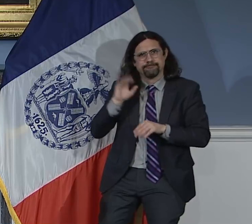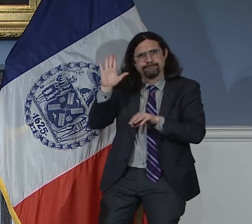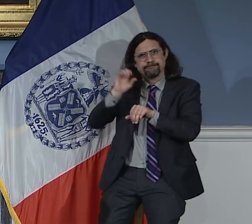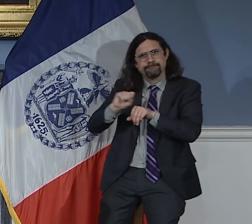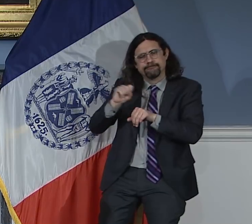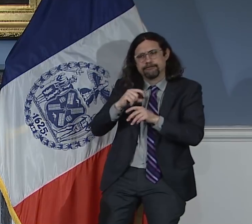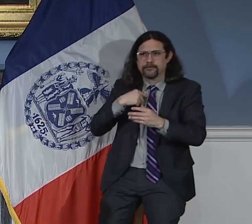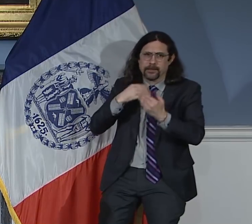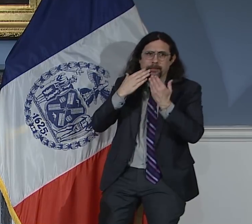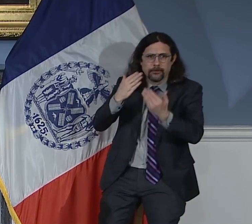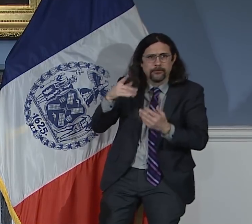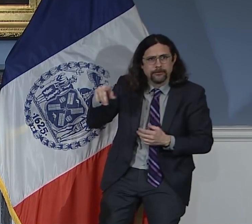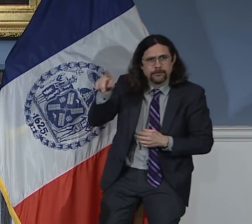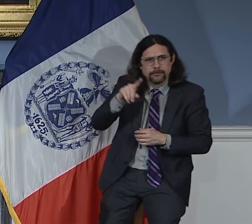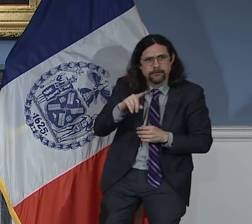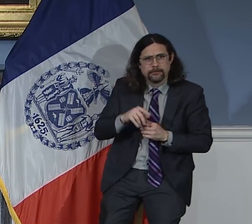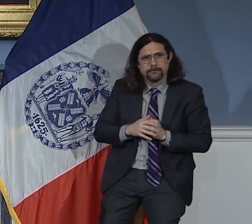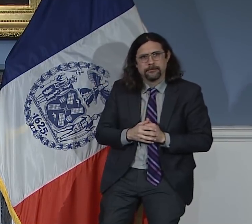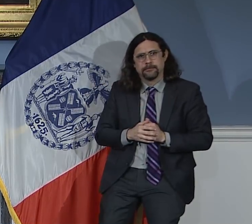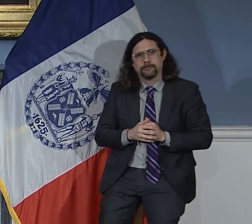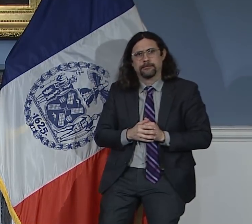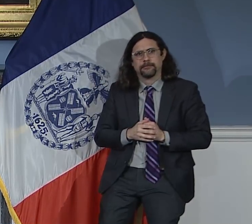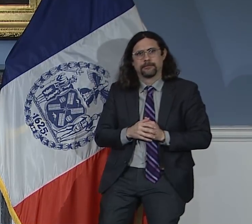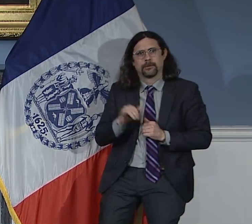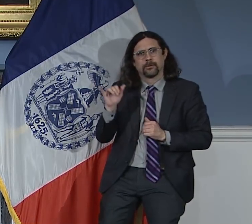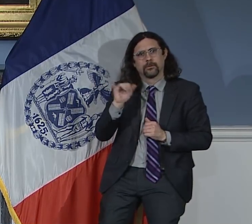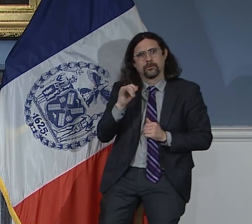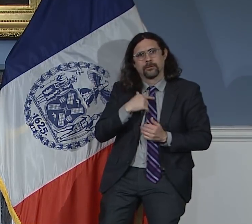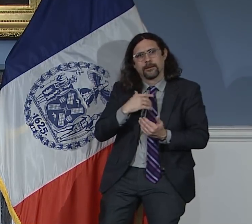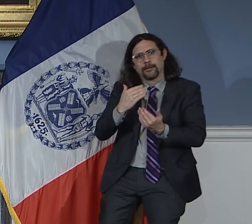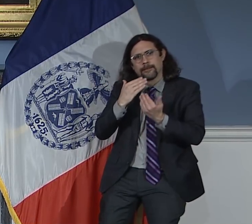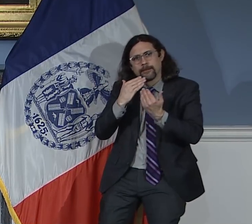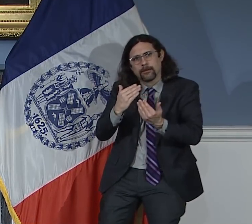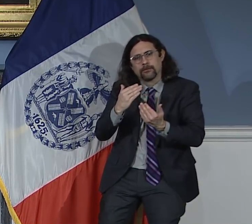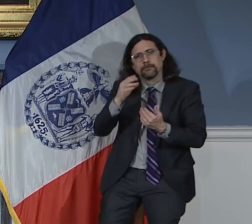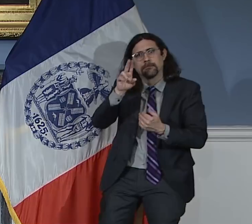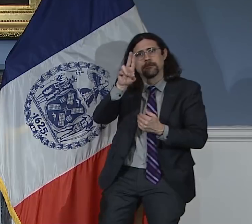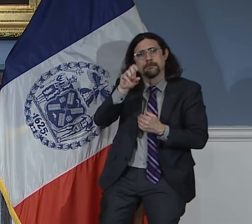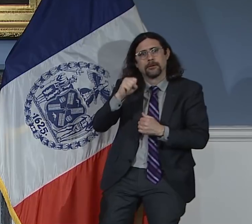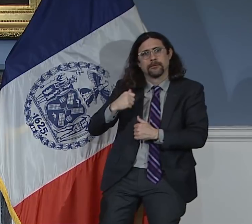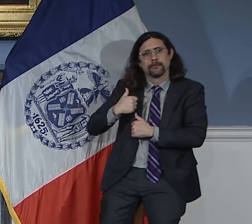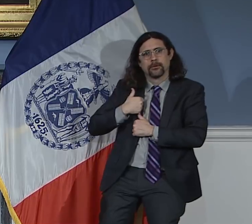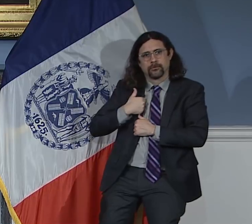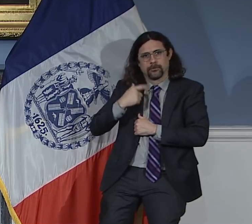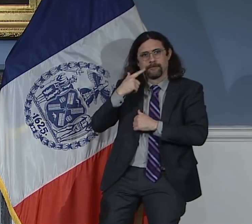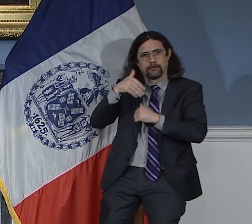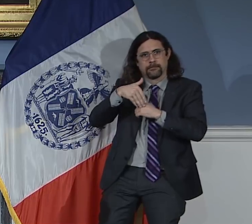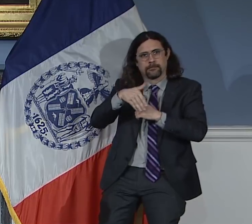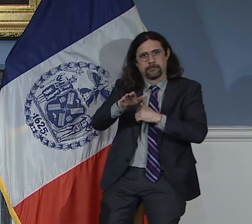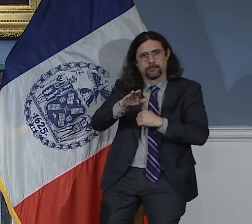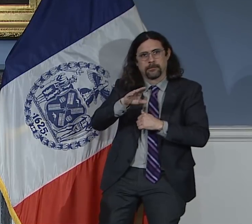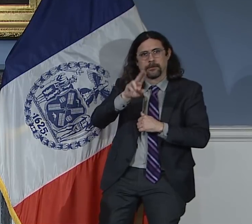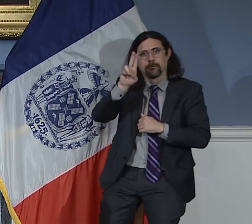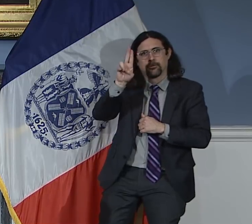NIUT SEDTAEST MILITARY FOR SENINDGTH ESH IP THAT WE'VE ALL